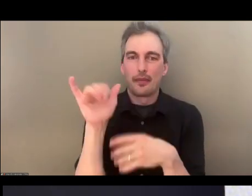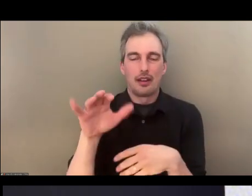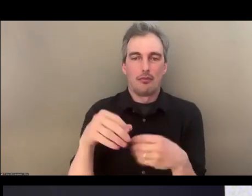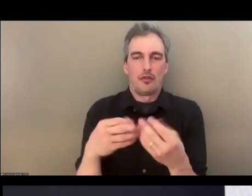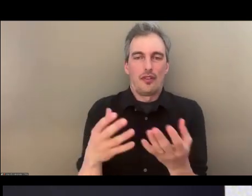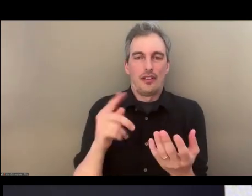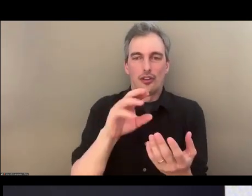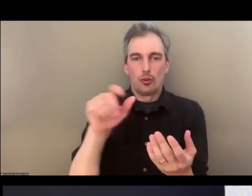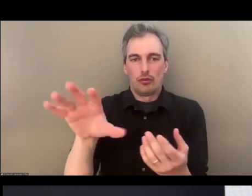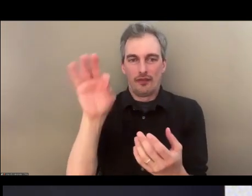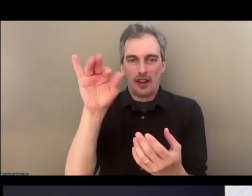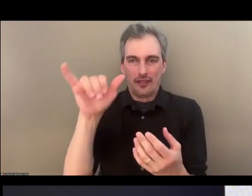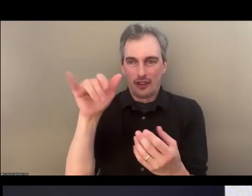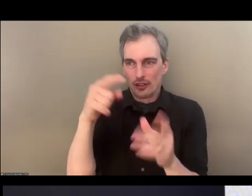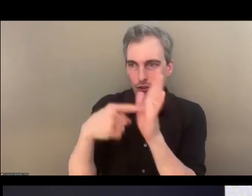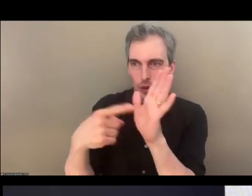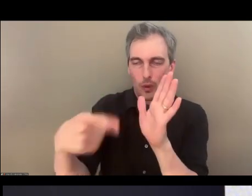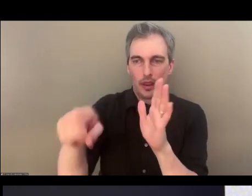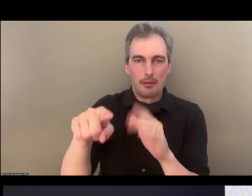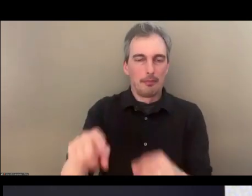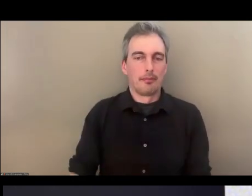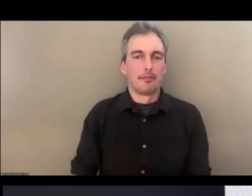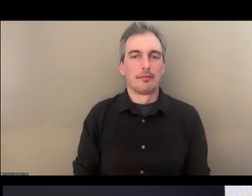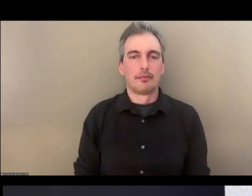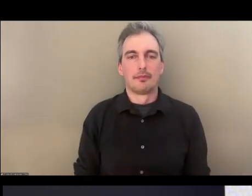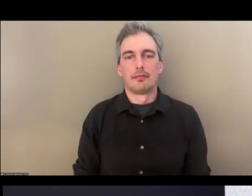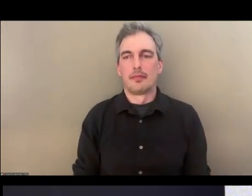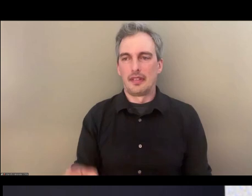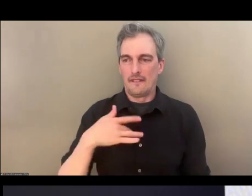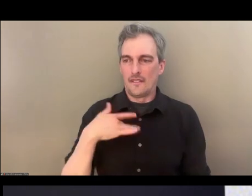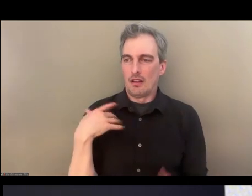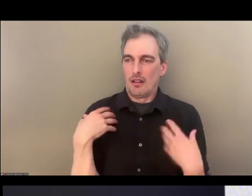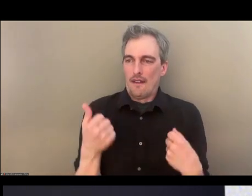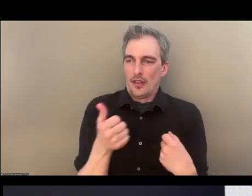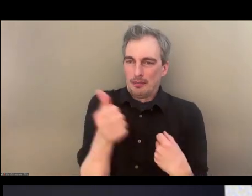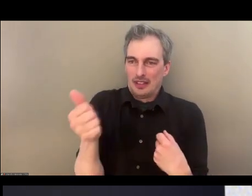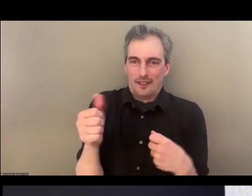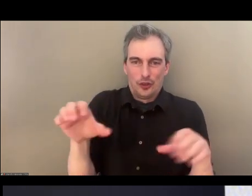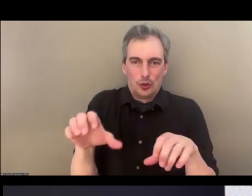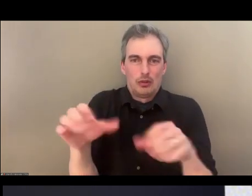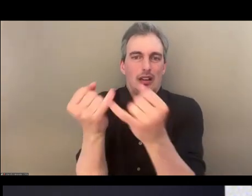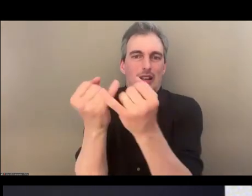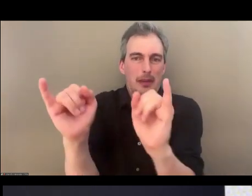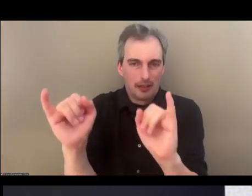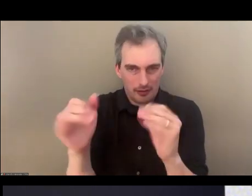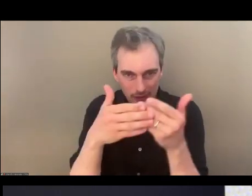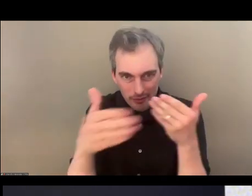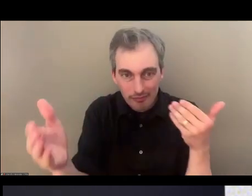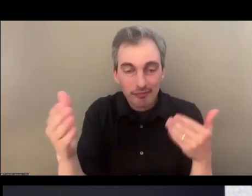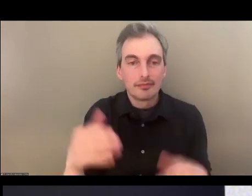Rule two: The error that's caught here, the screen reader would read: Get help from our support team, link.